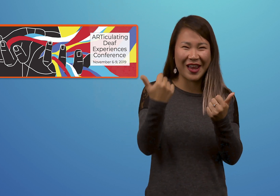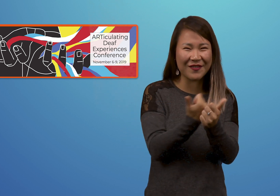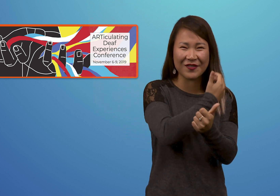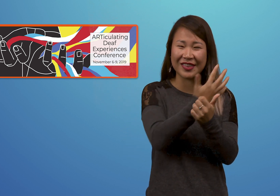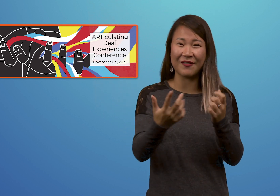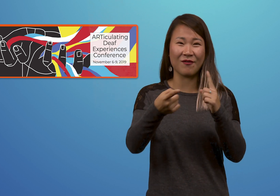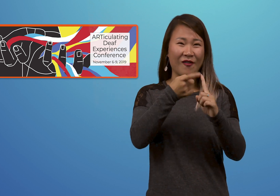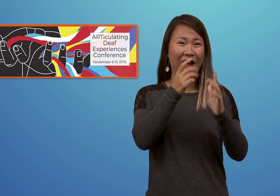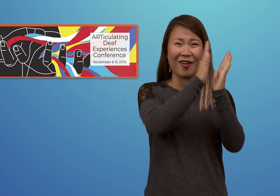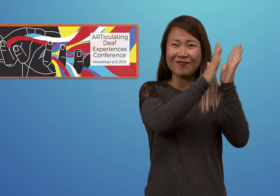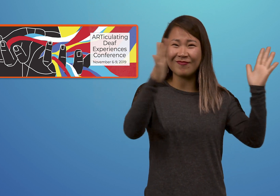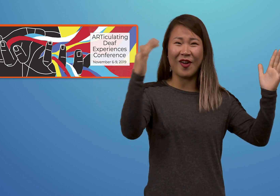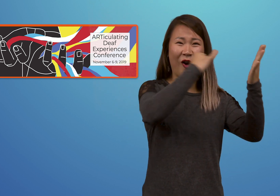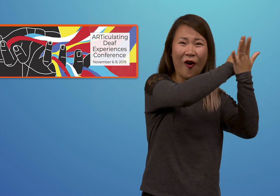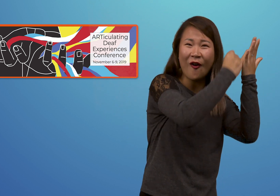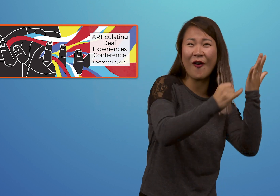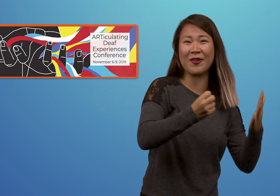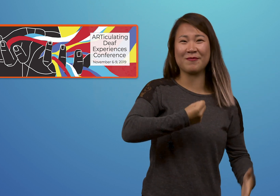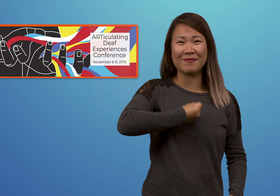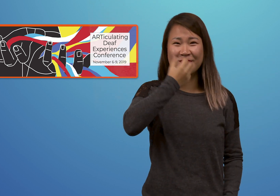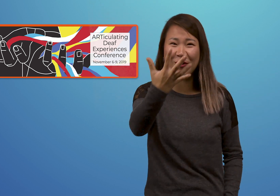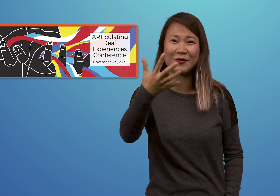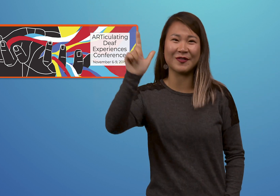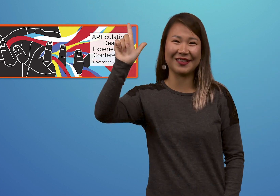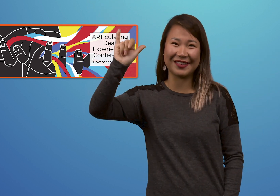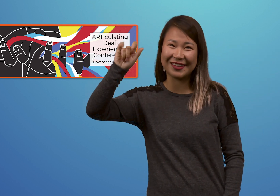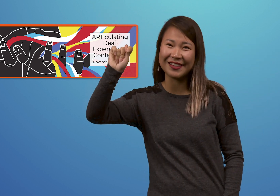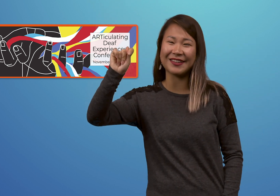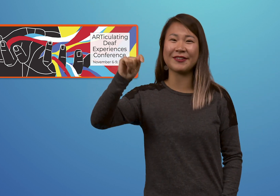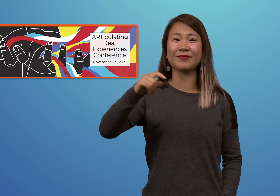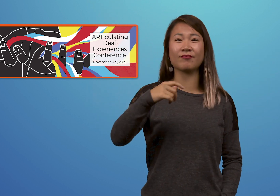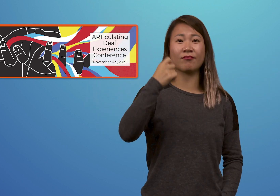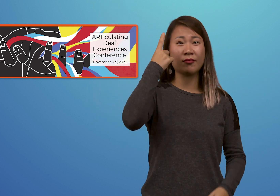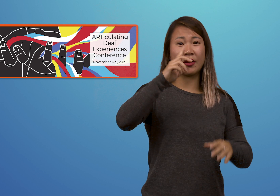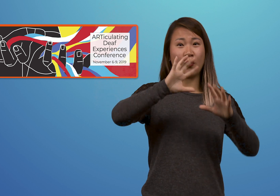The conference will cover everything from art to poetry to literature,